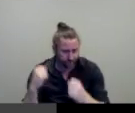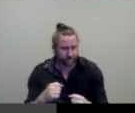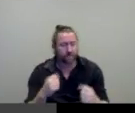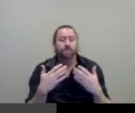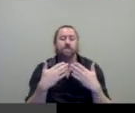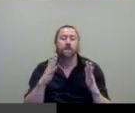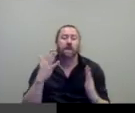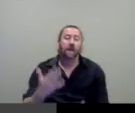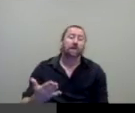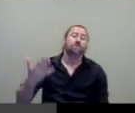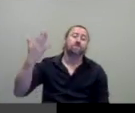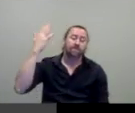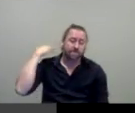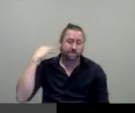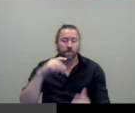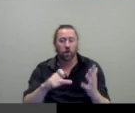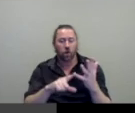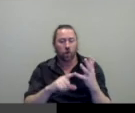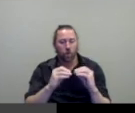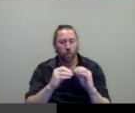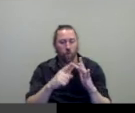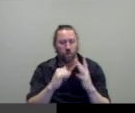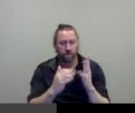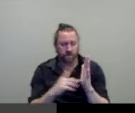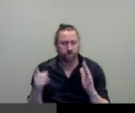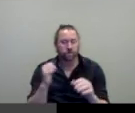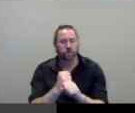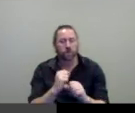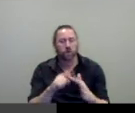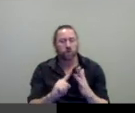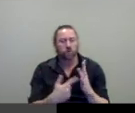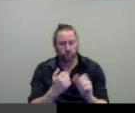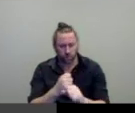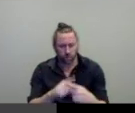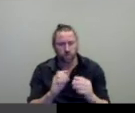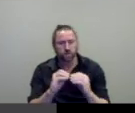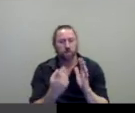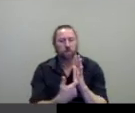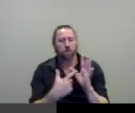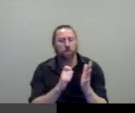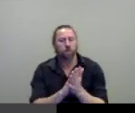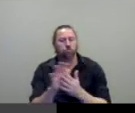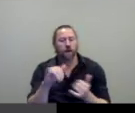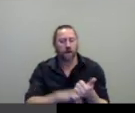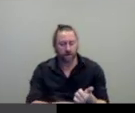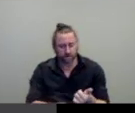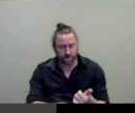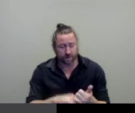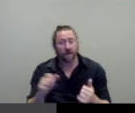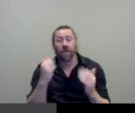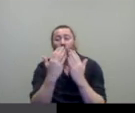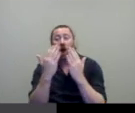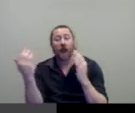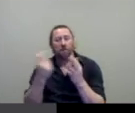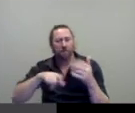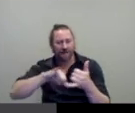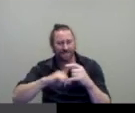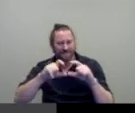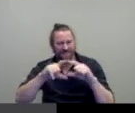they began in cubism with Georges Brock's use of collaged bus tickets it then skipped through the